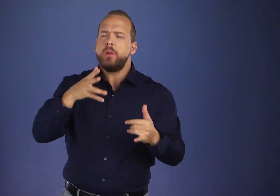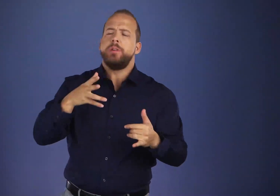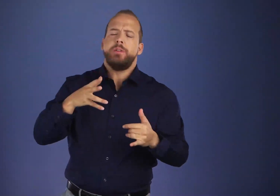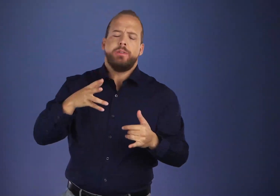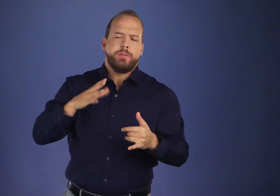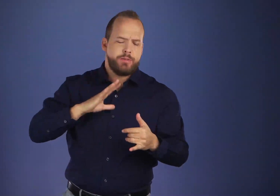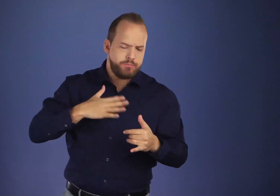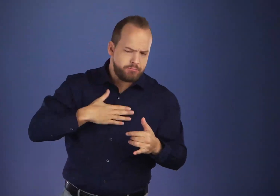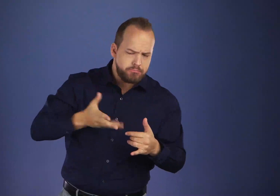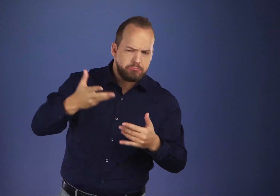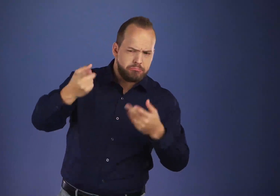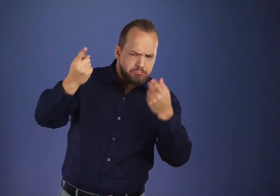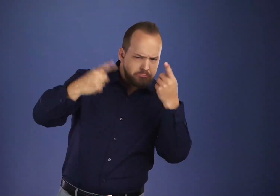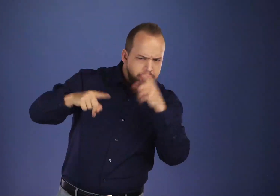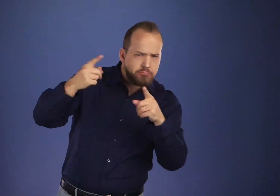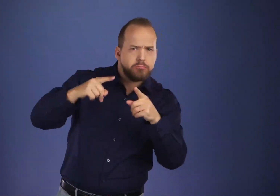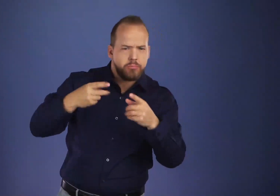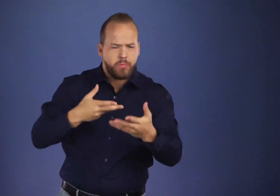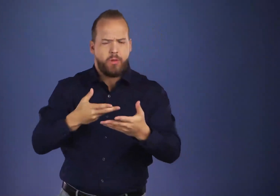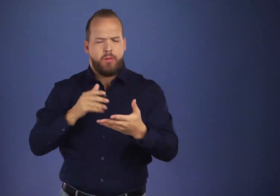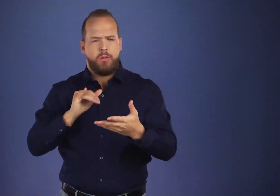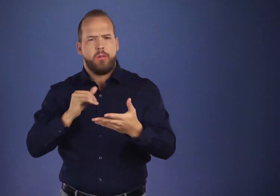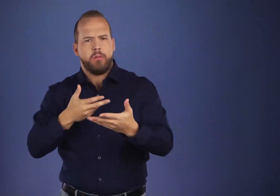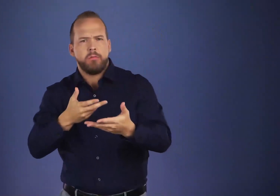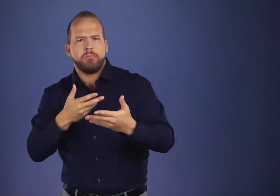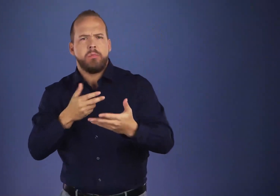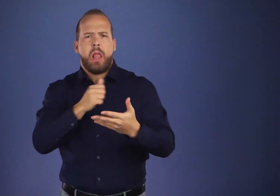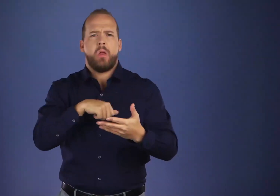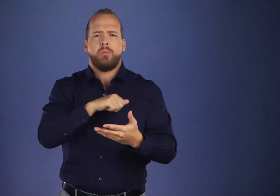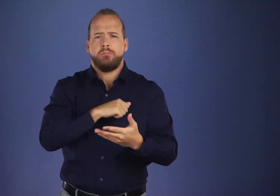more than halfway on the first trial.